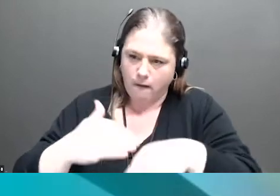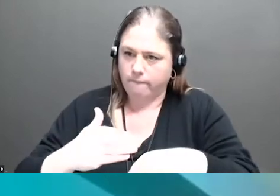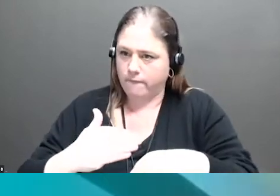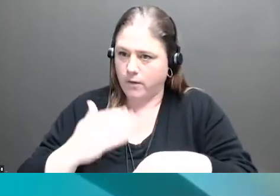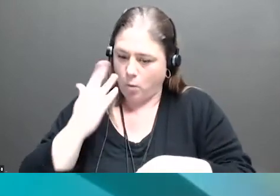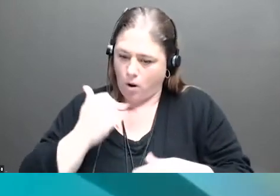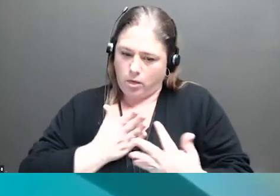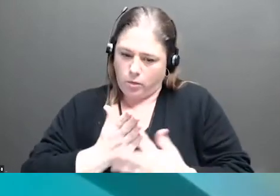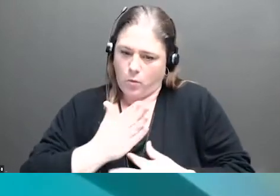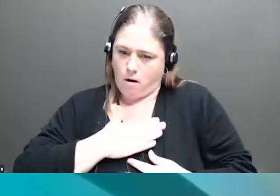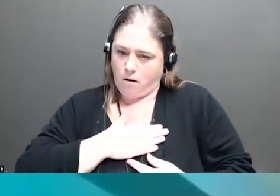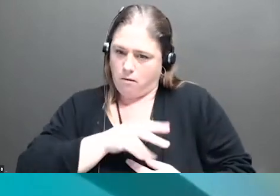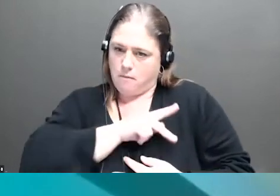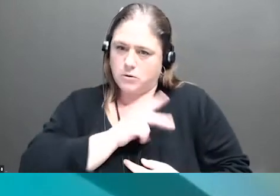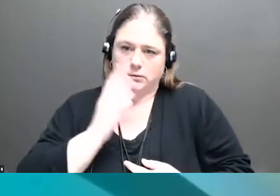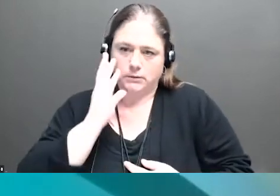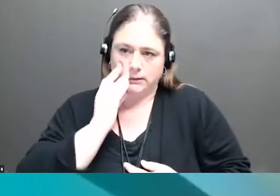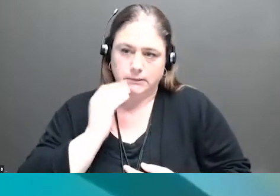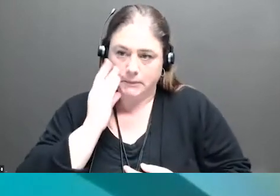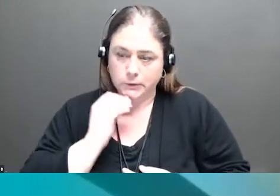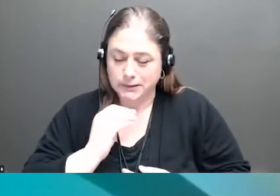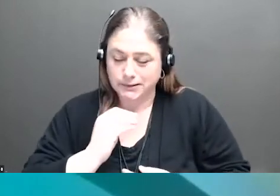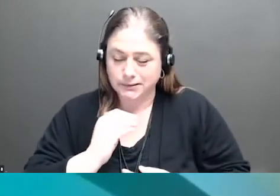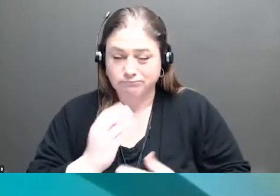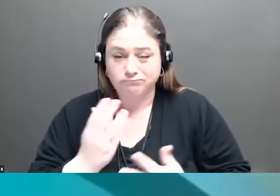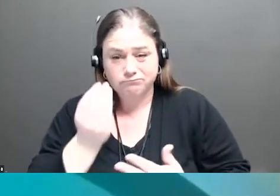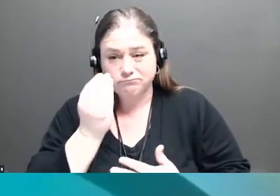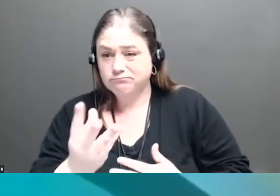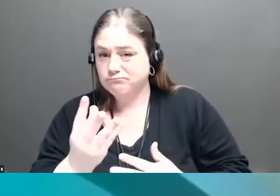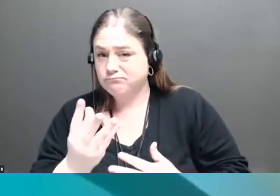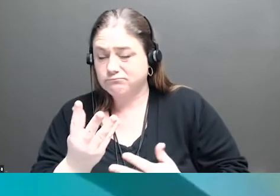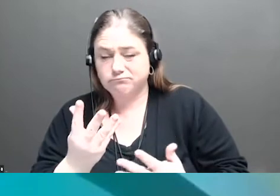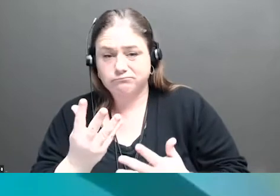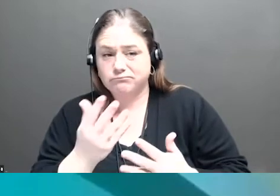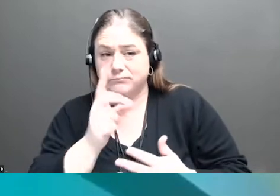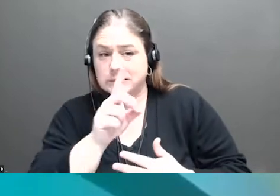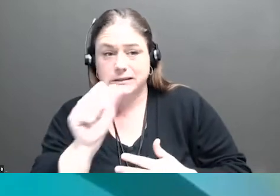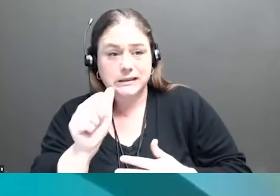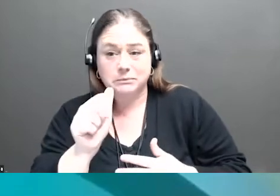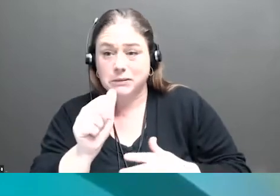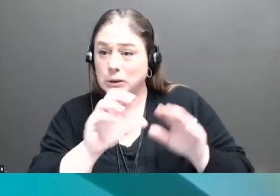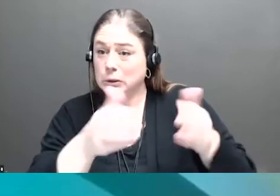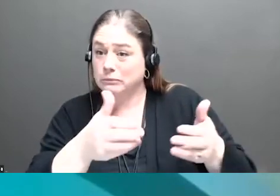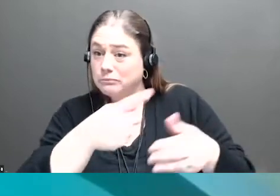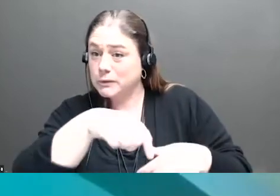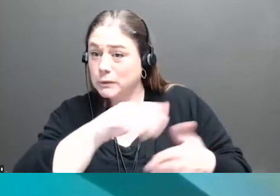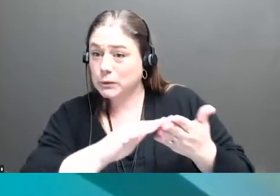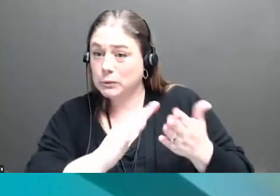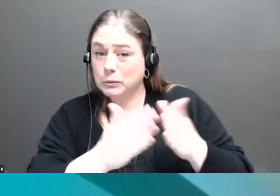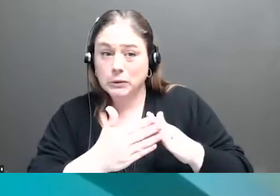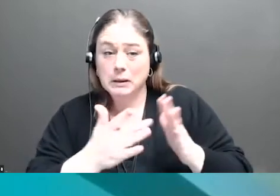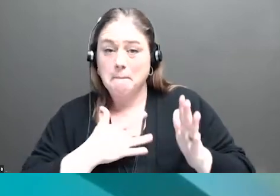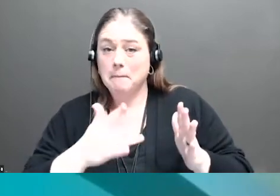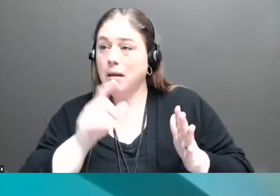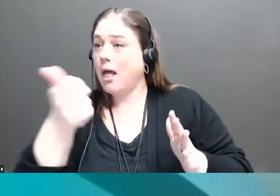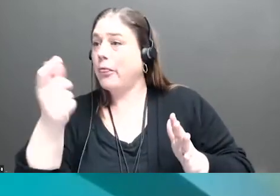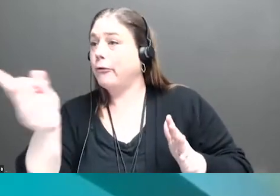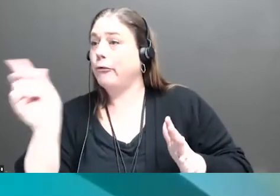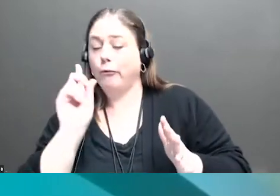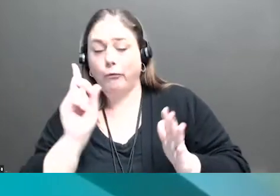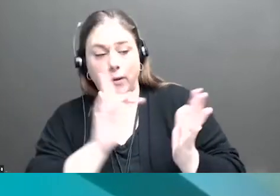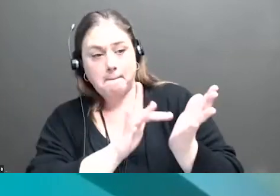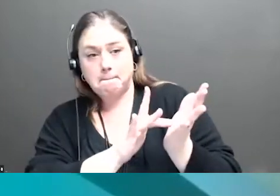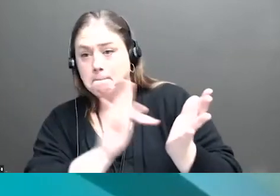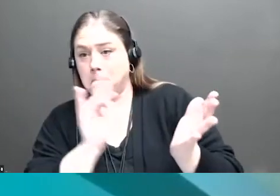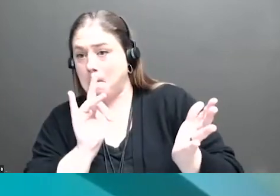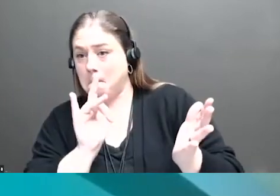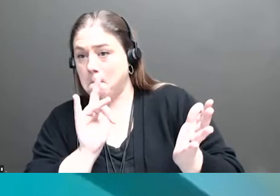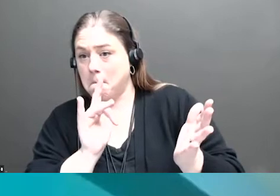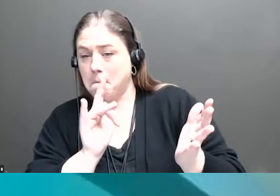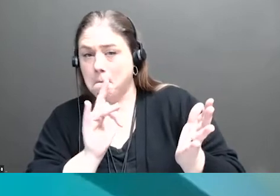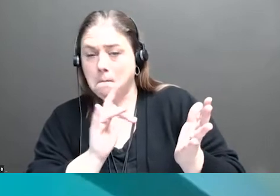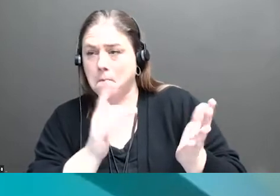Too often, the disability community are exploited by researchers, able-bodied researchers,